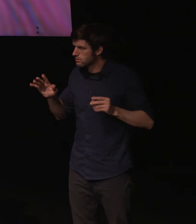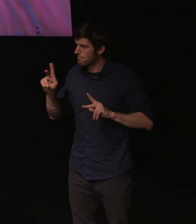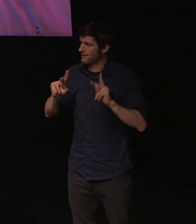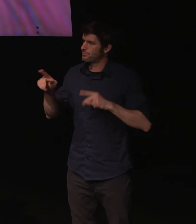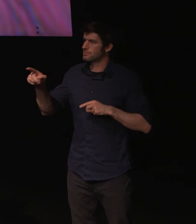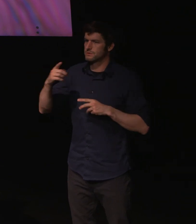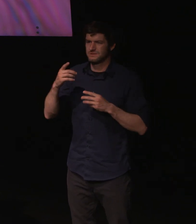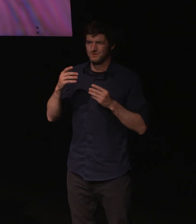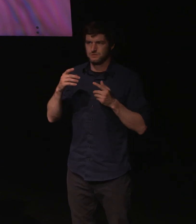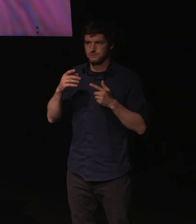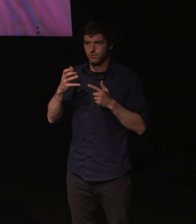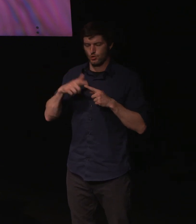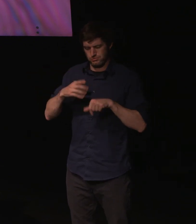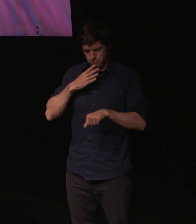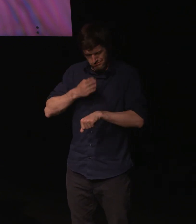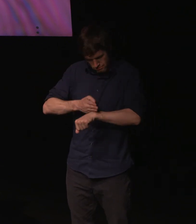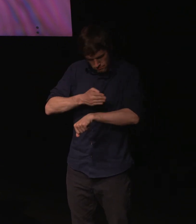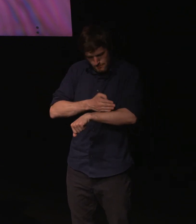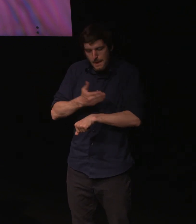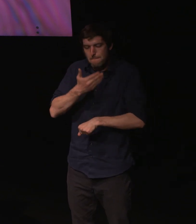to make their experiences as playable as possible.